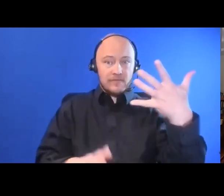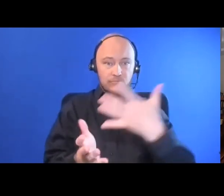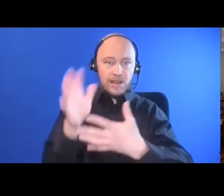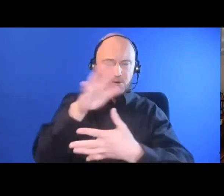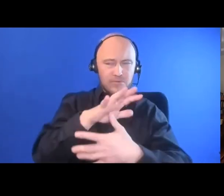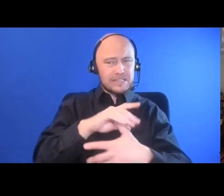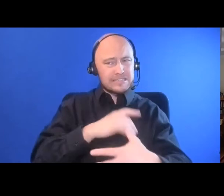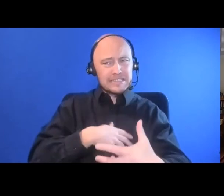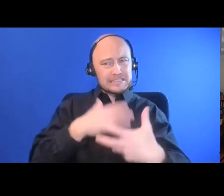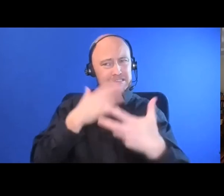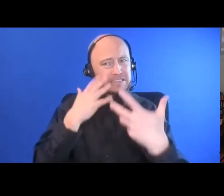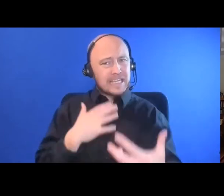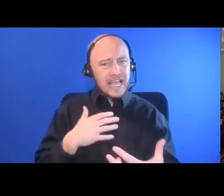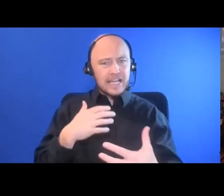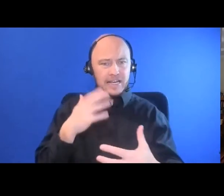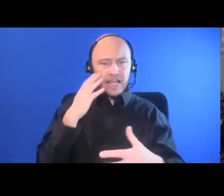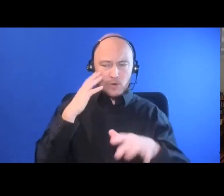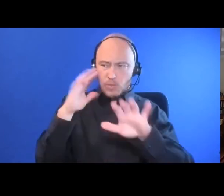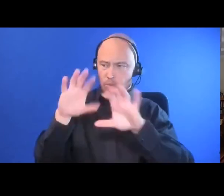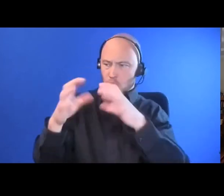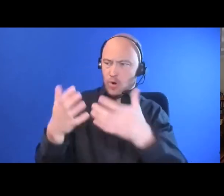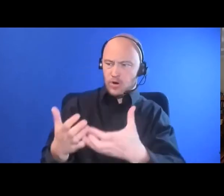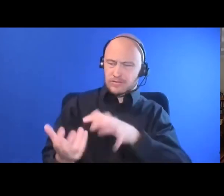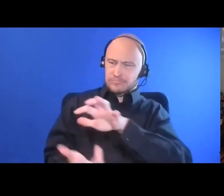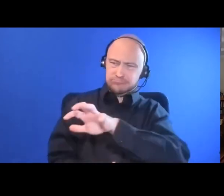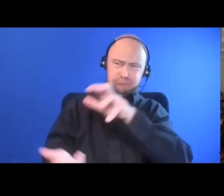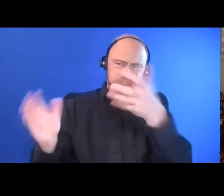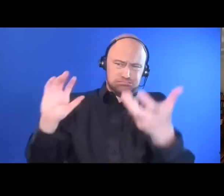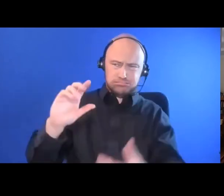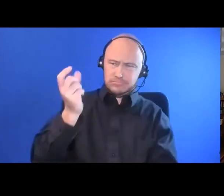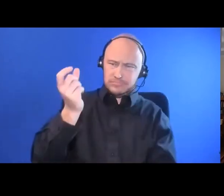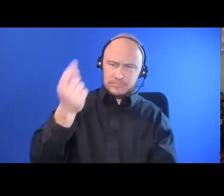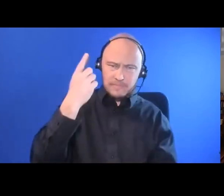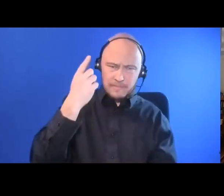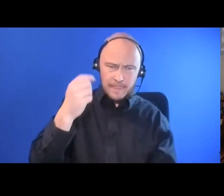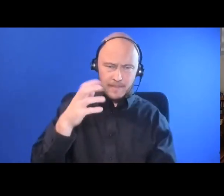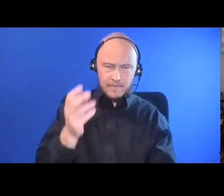I realized the world is a disaster, but we're in a pandemic.